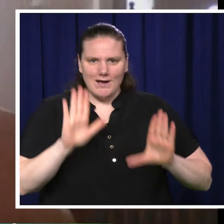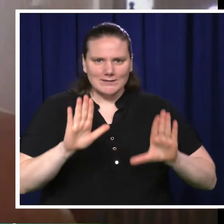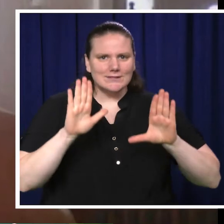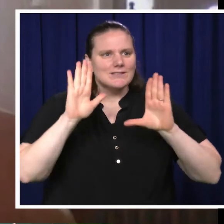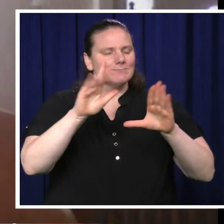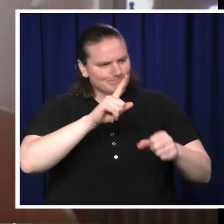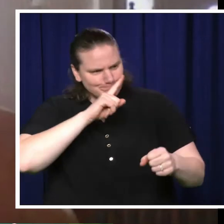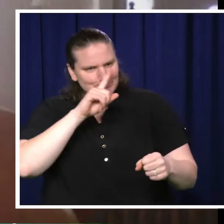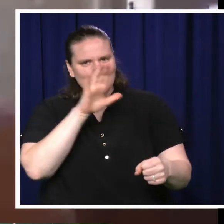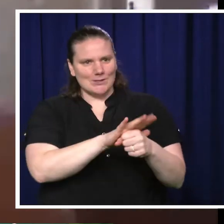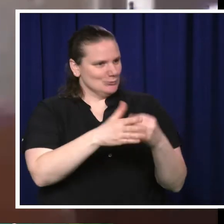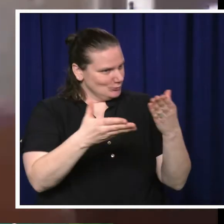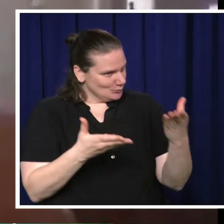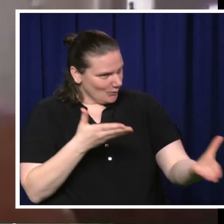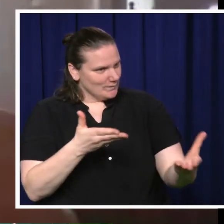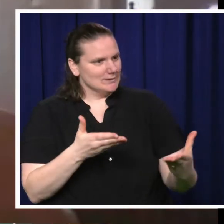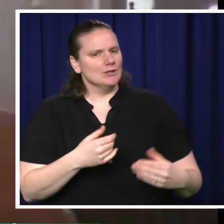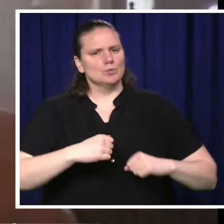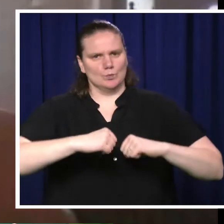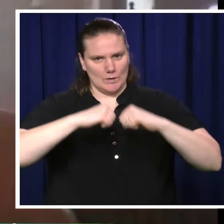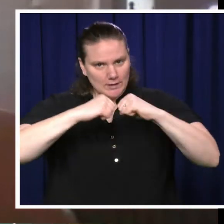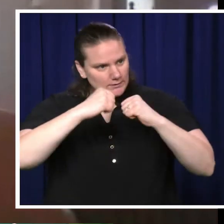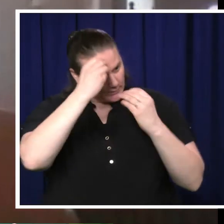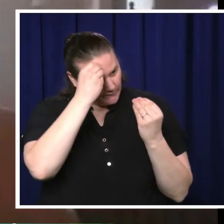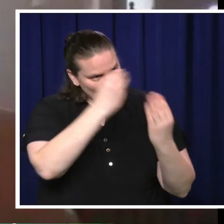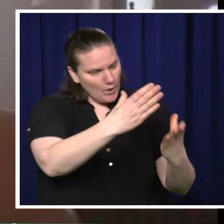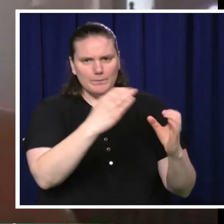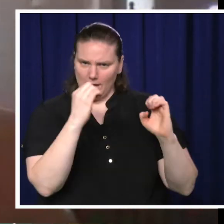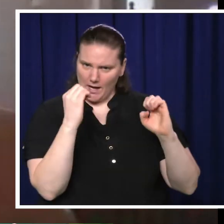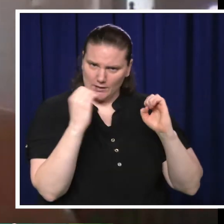and appreciation of excellence and dedication and service to